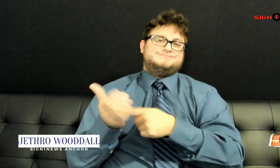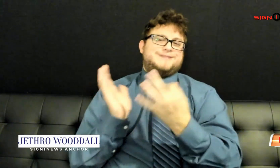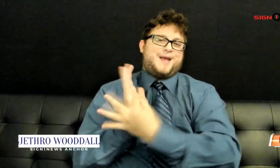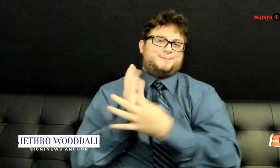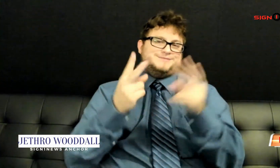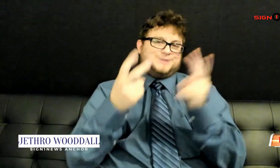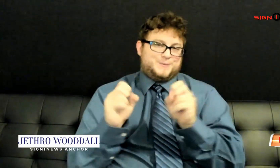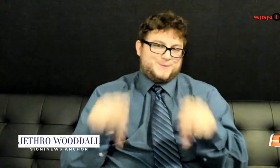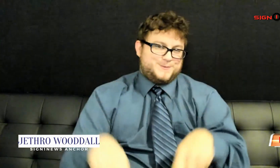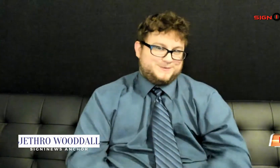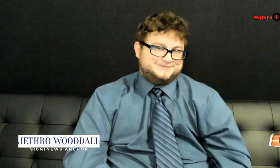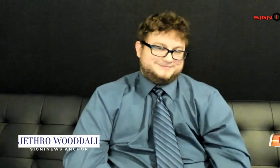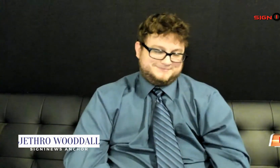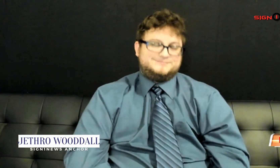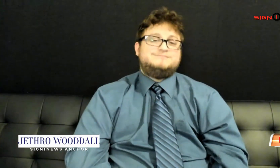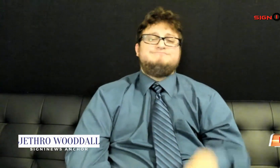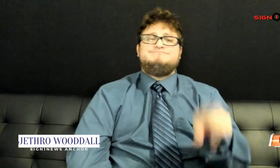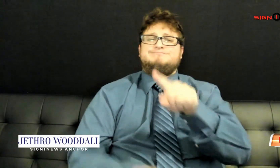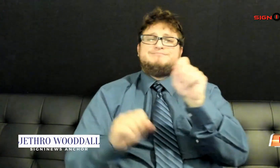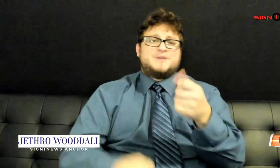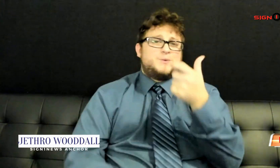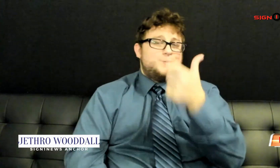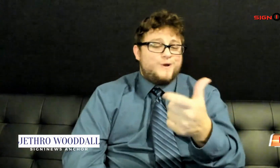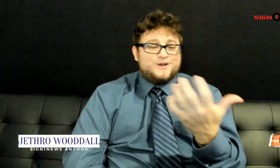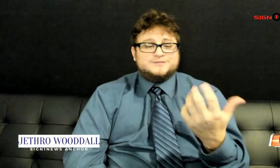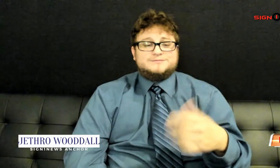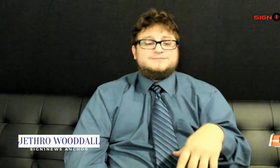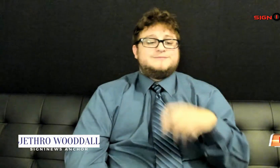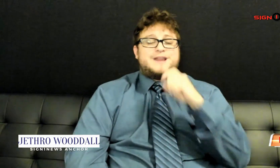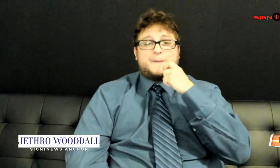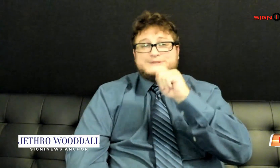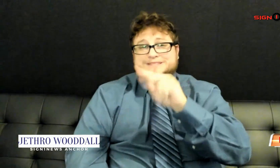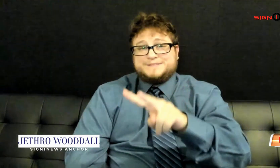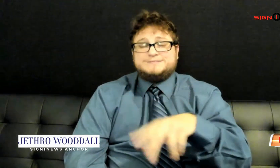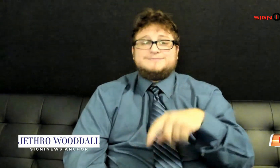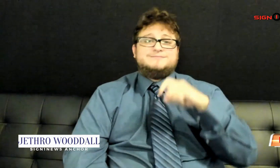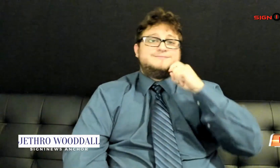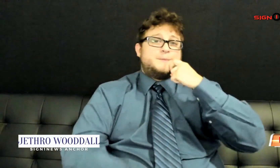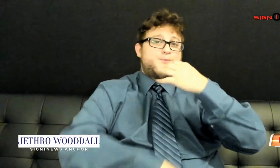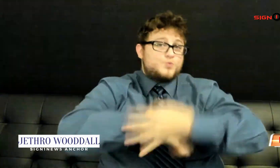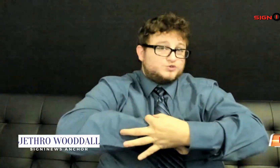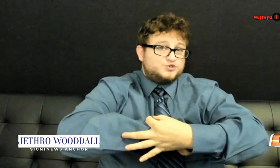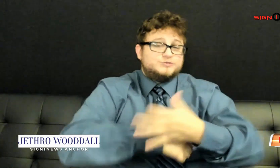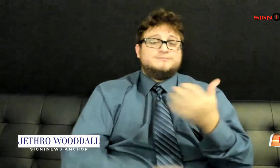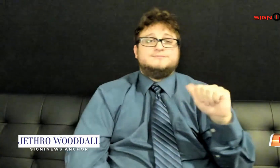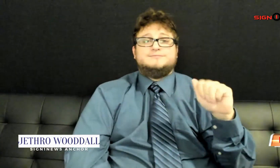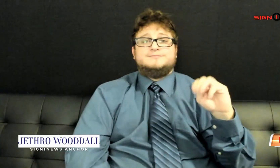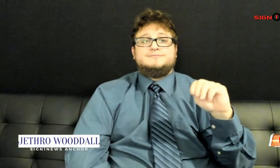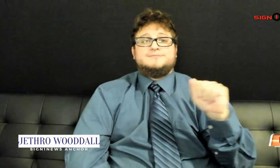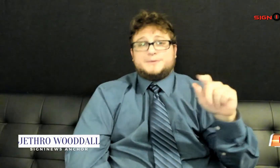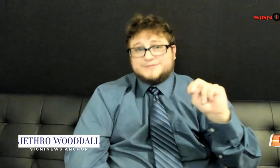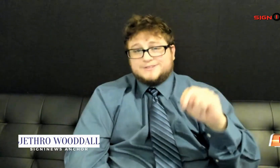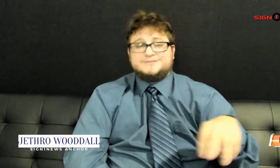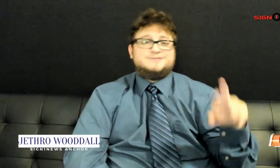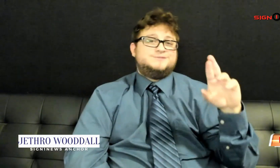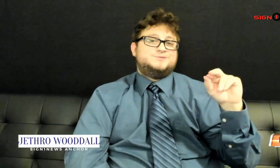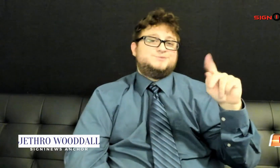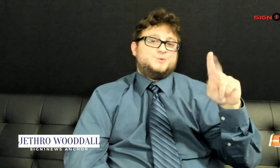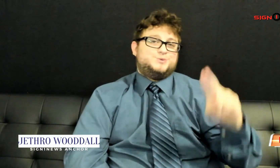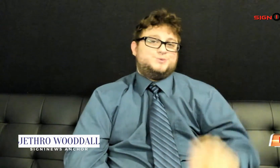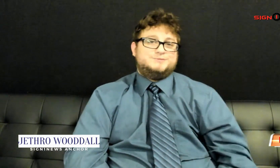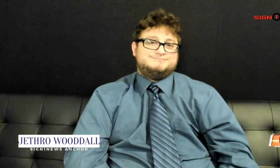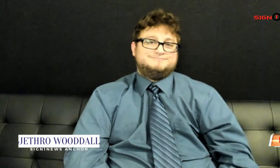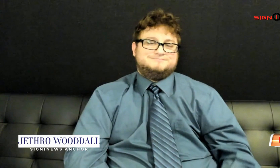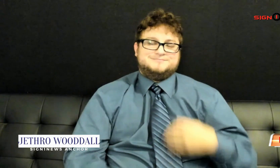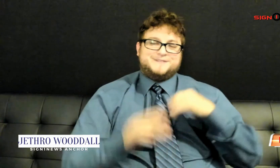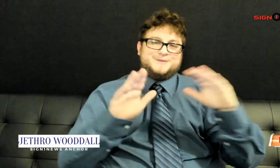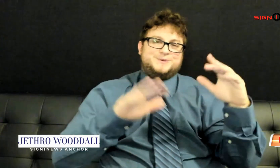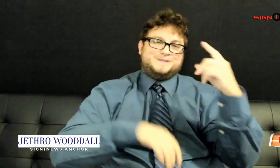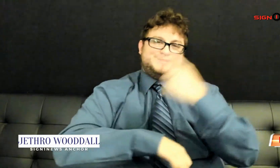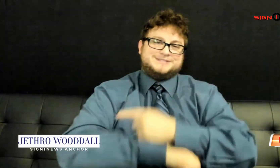phone you can also watch on Apple TV Apple watch Amazon and Roku have a wonderful day